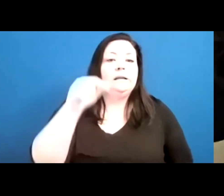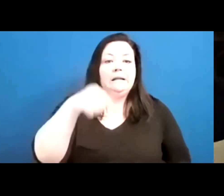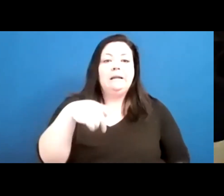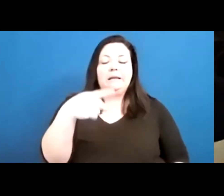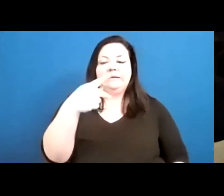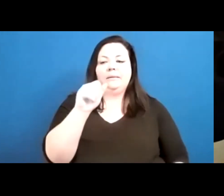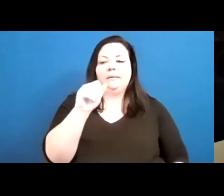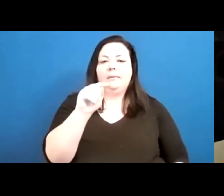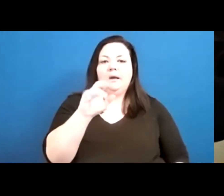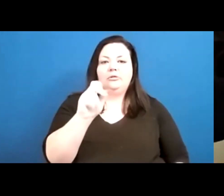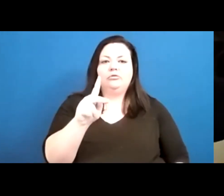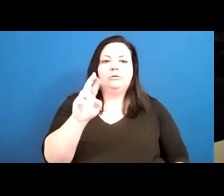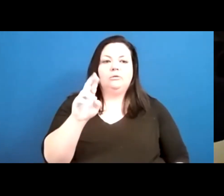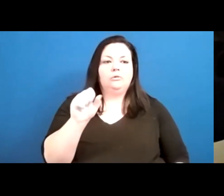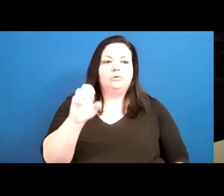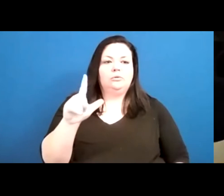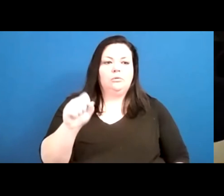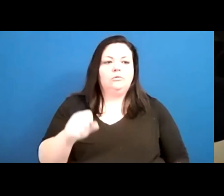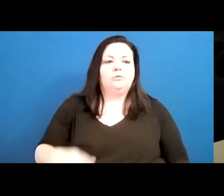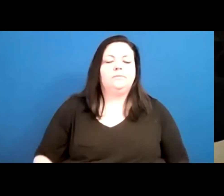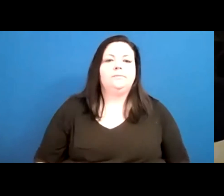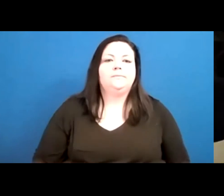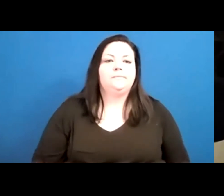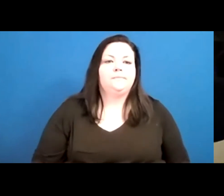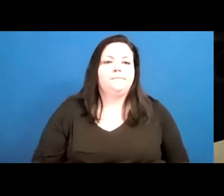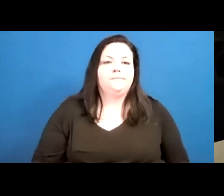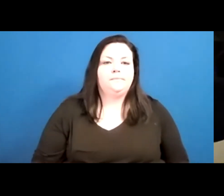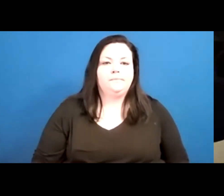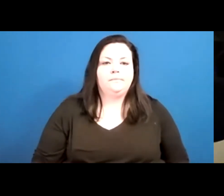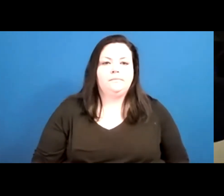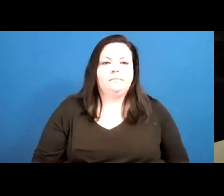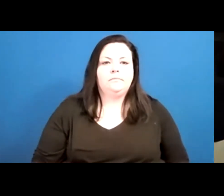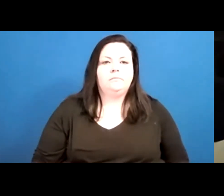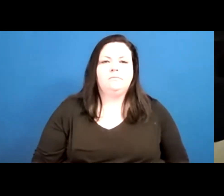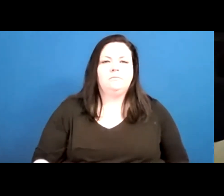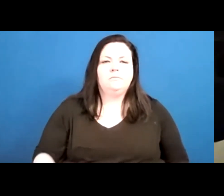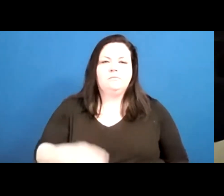on Chairs to Cross a Flooded Schoolyard." Hardly anything holds the children